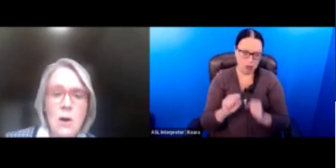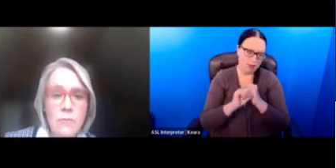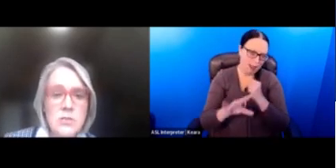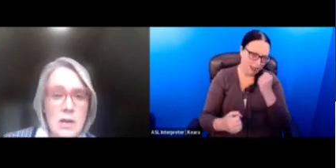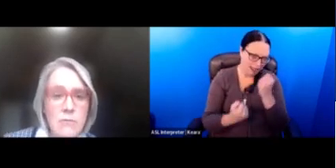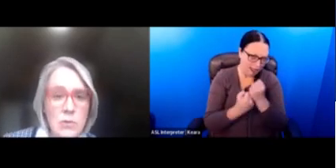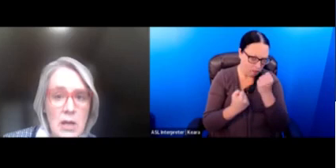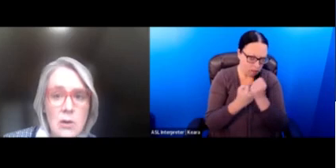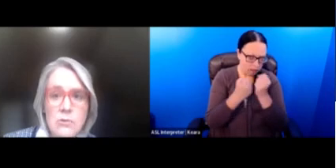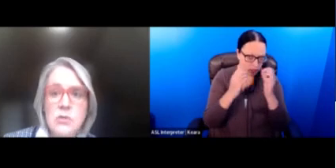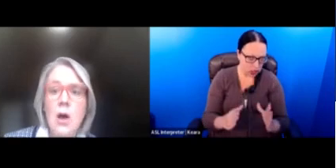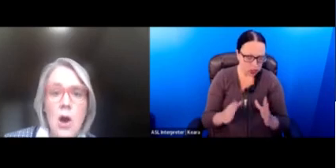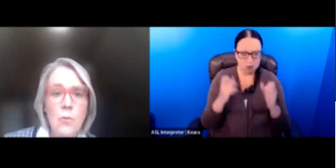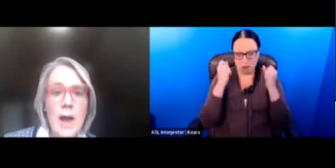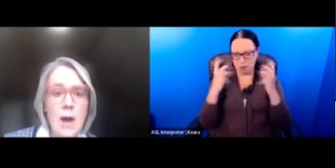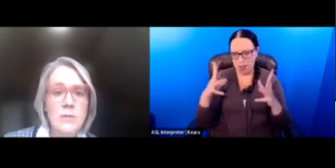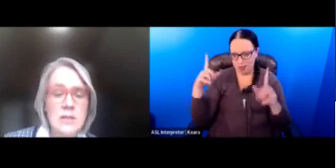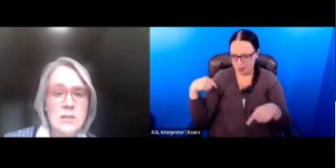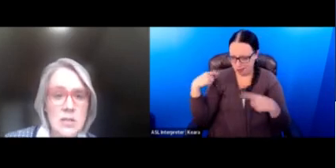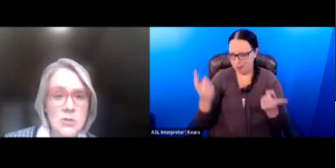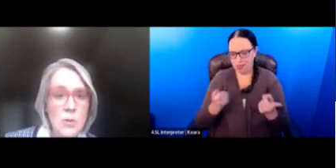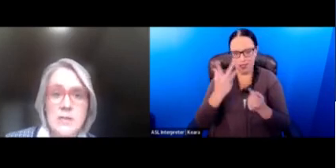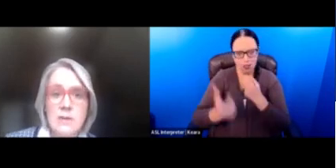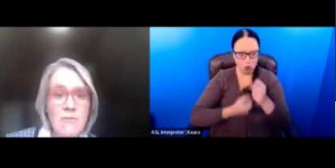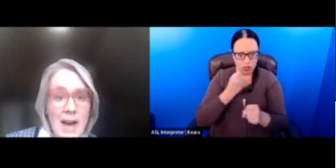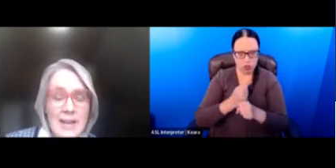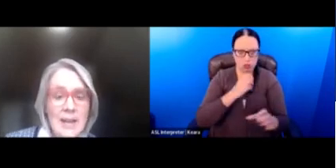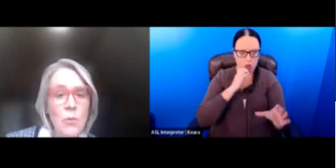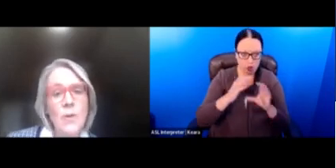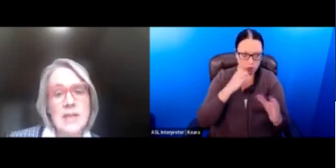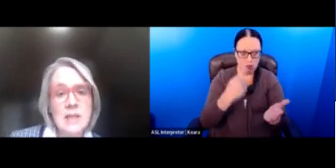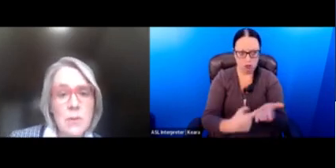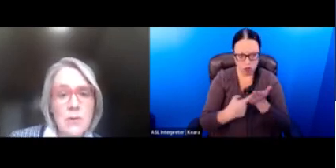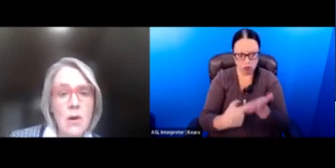defining what's in the protocol defining what dignity of choice